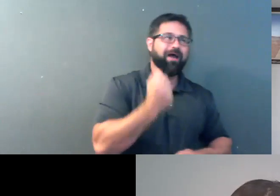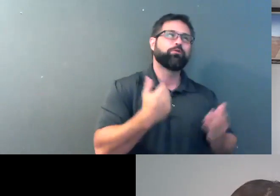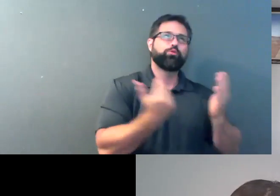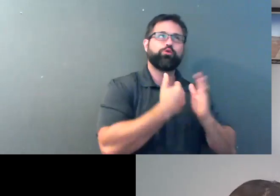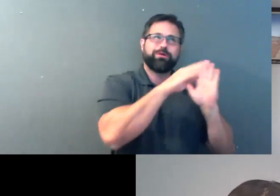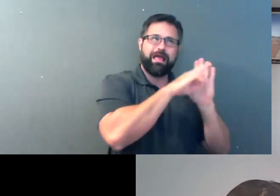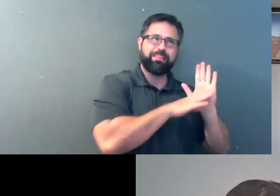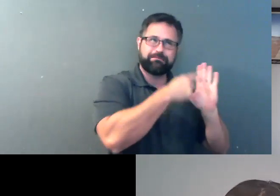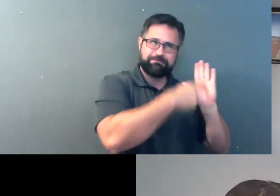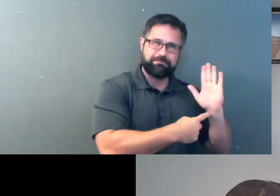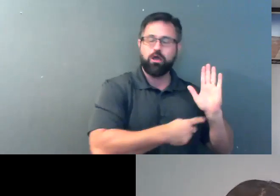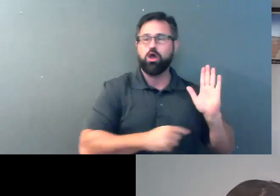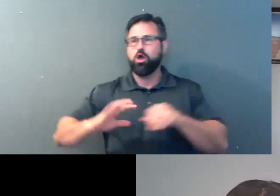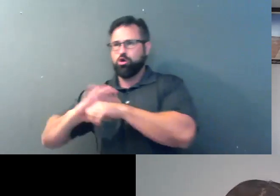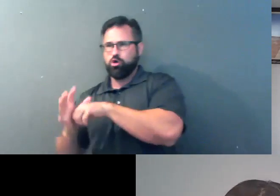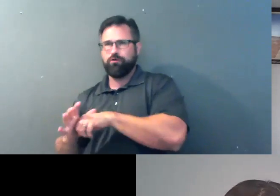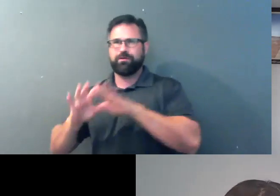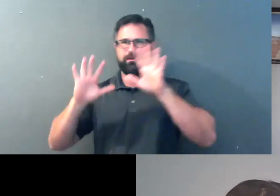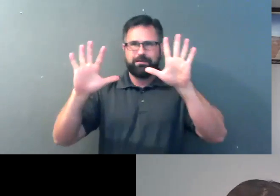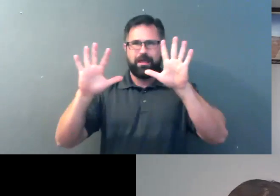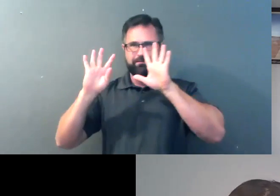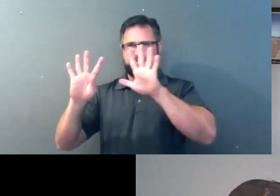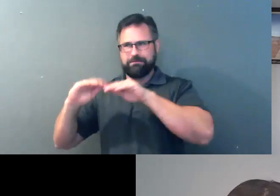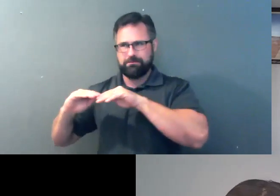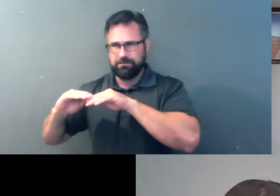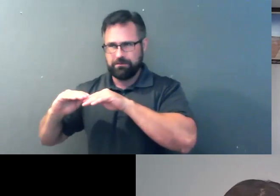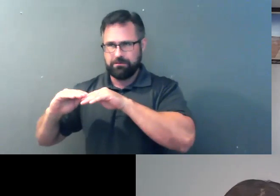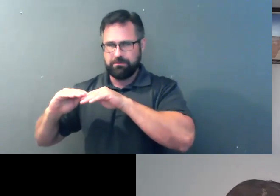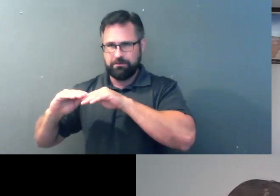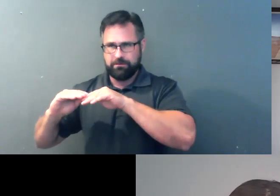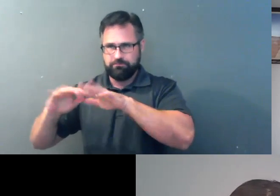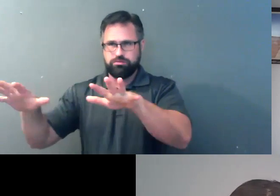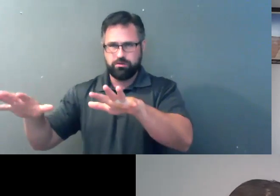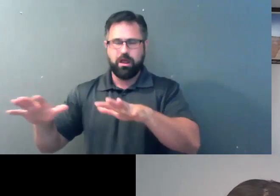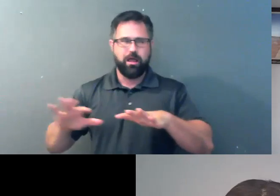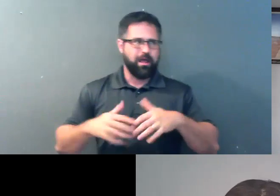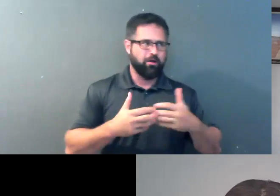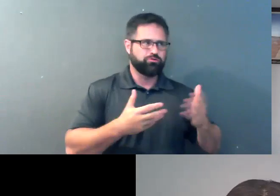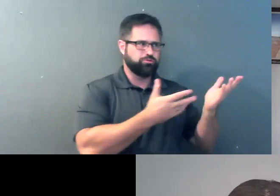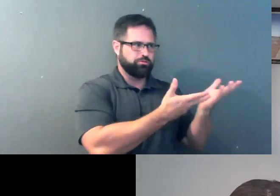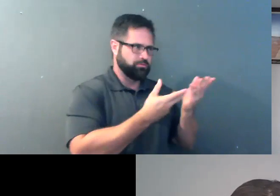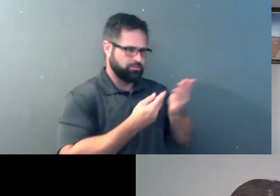those key messages were endorsed by the iasc and were circulated quite widely so that was